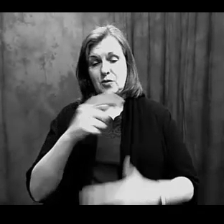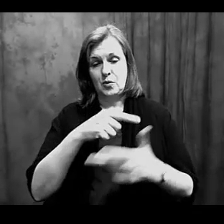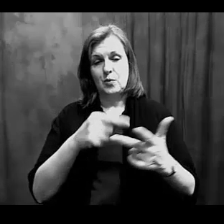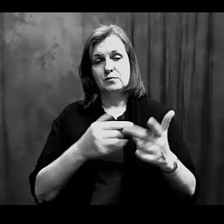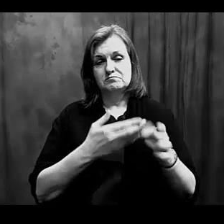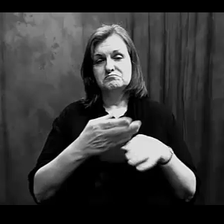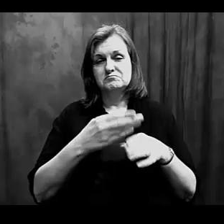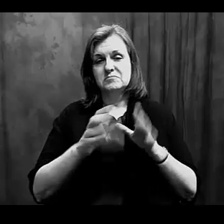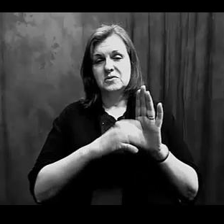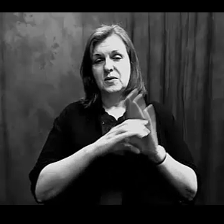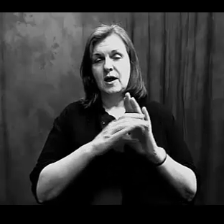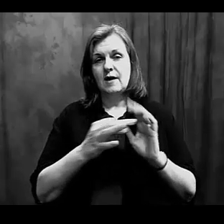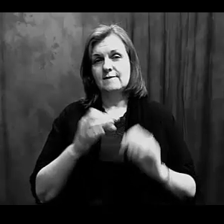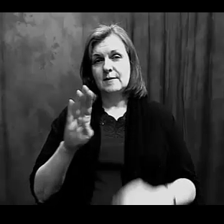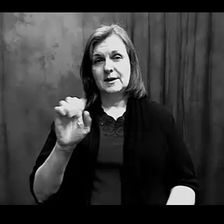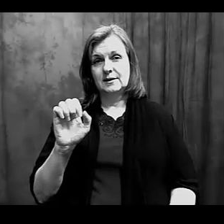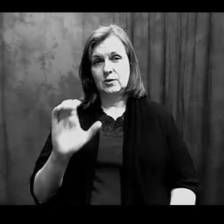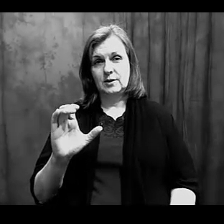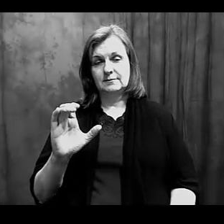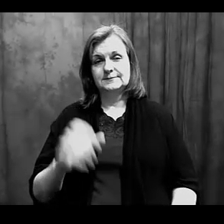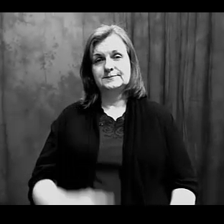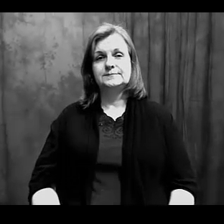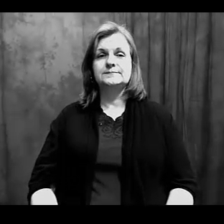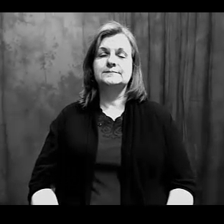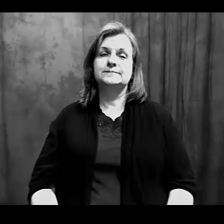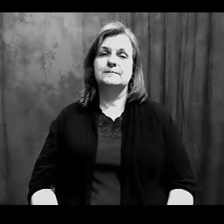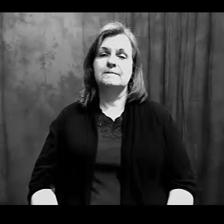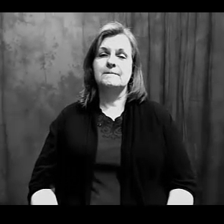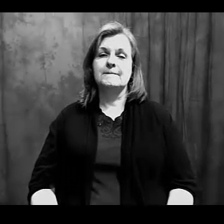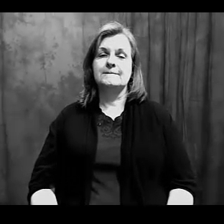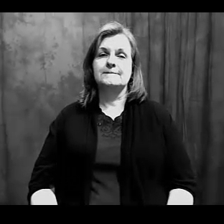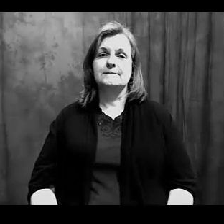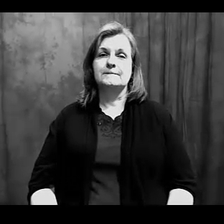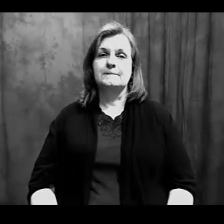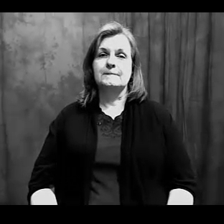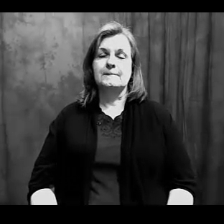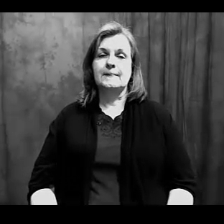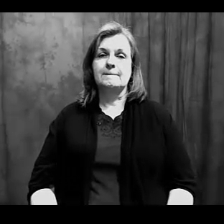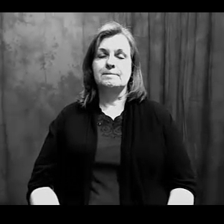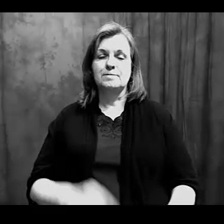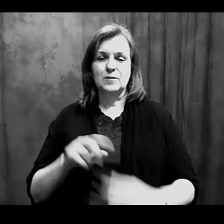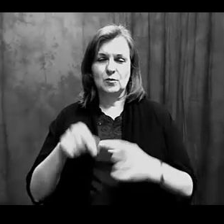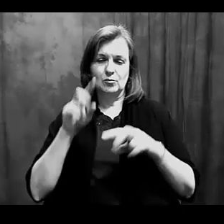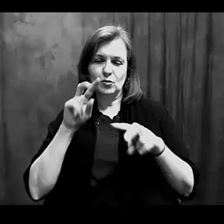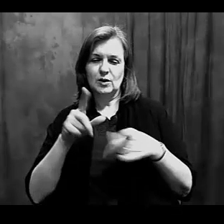so these are big characteristics for our bacterial microbes now we look at them